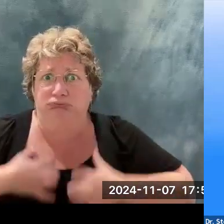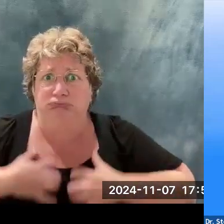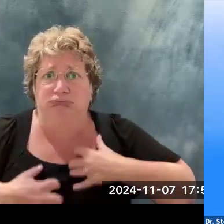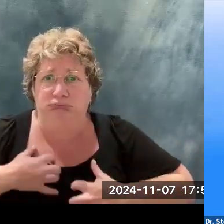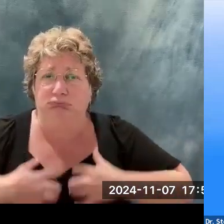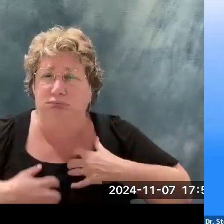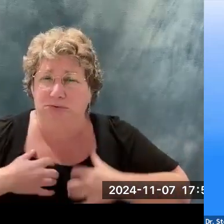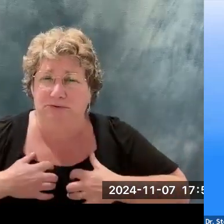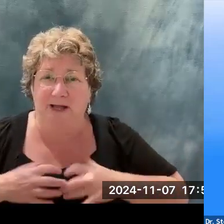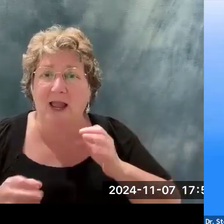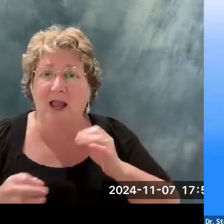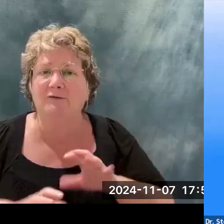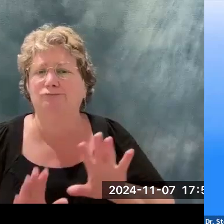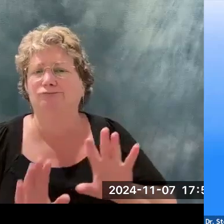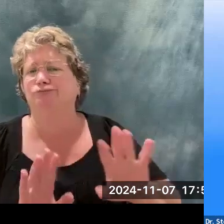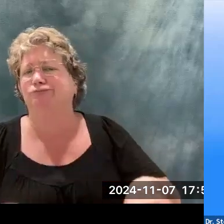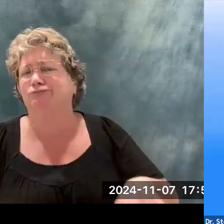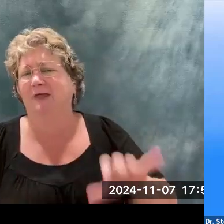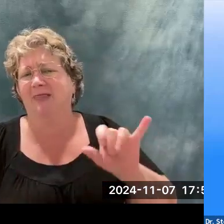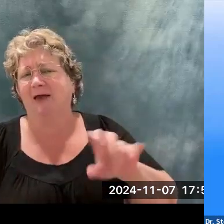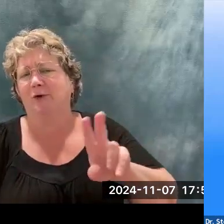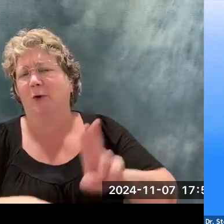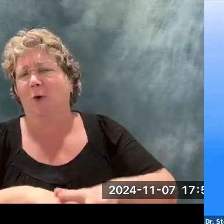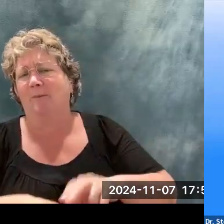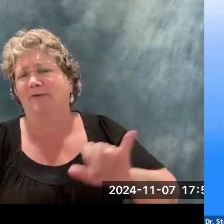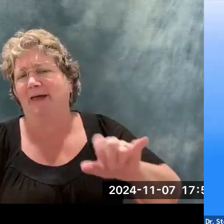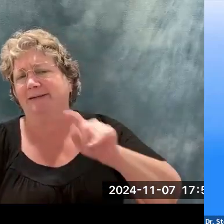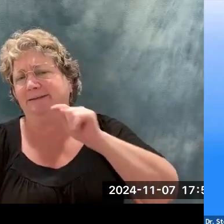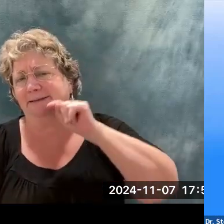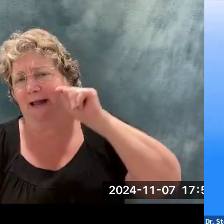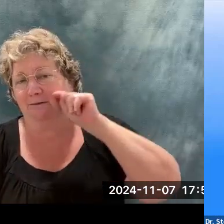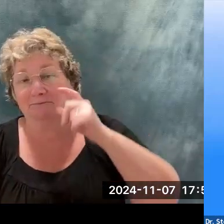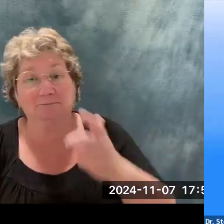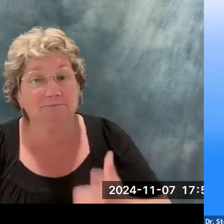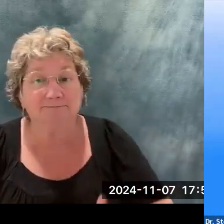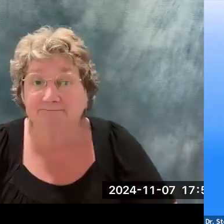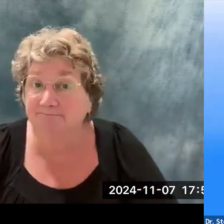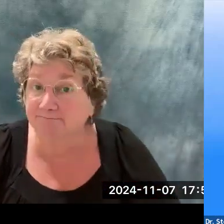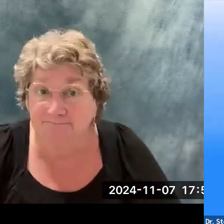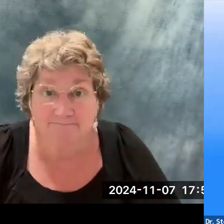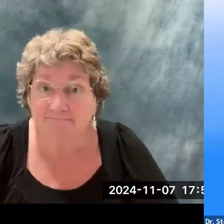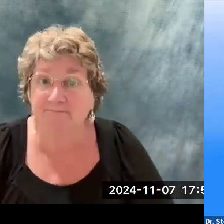serious. So I think what I would say to that is, is absolutely take what your child is saying